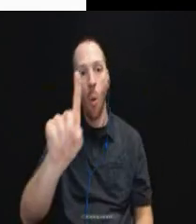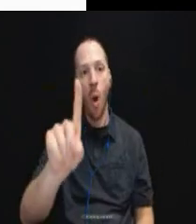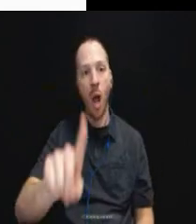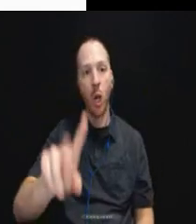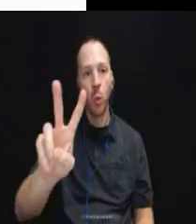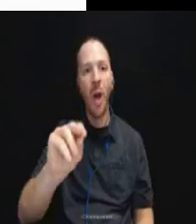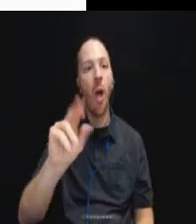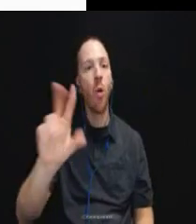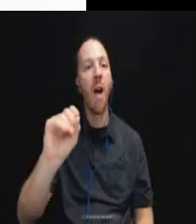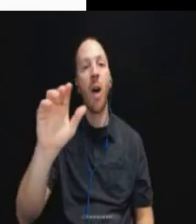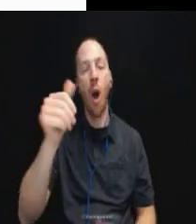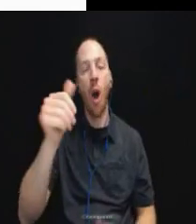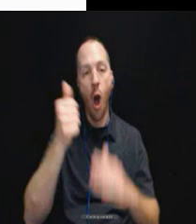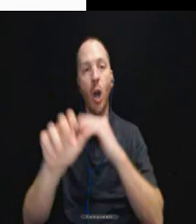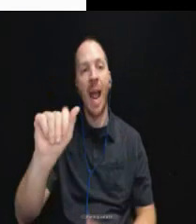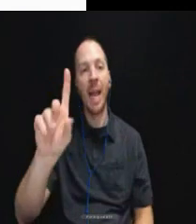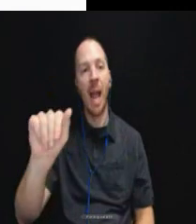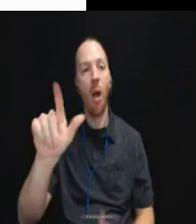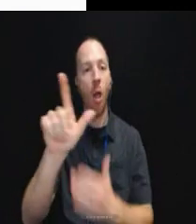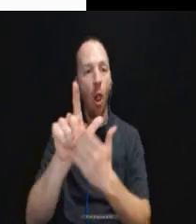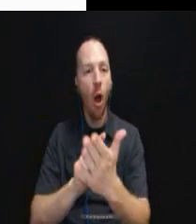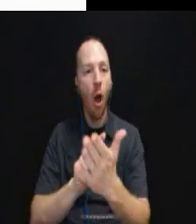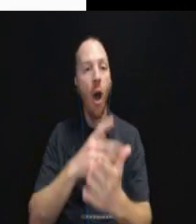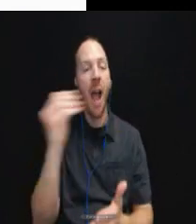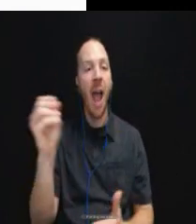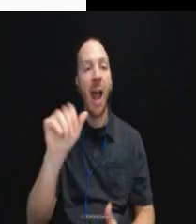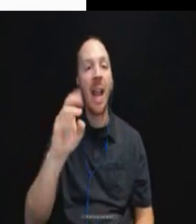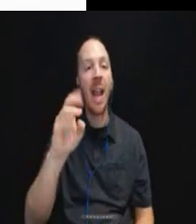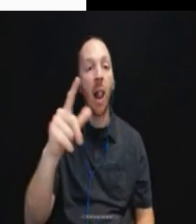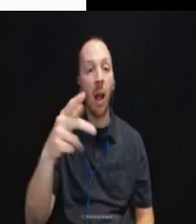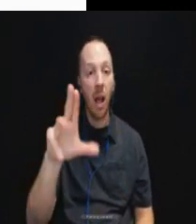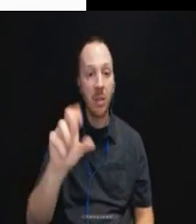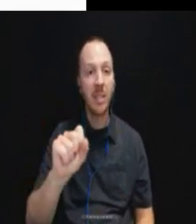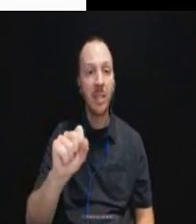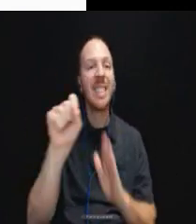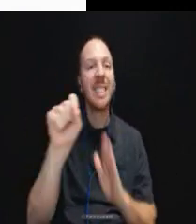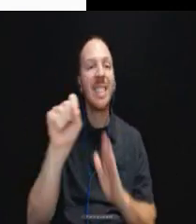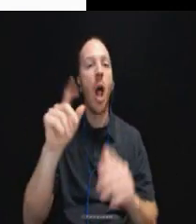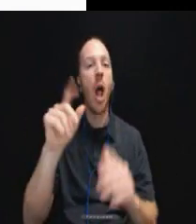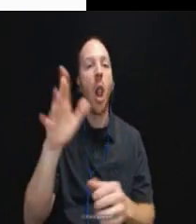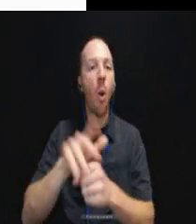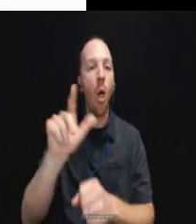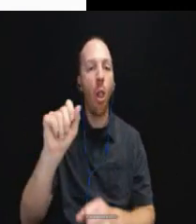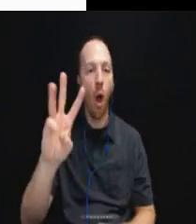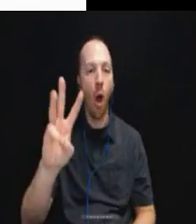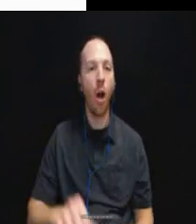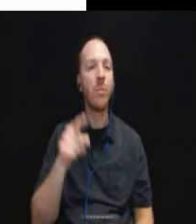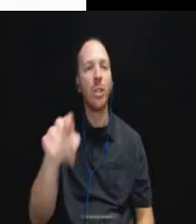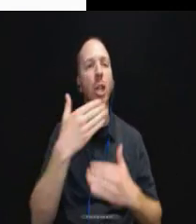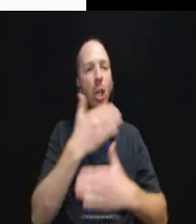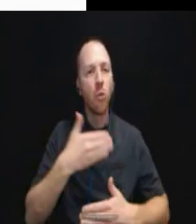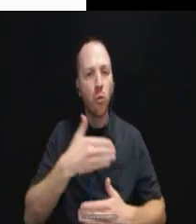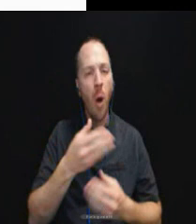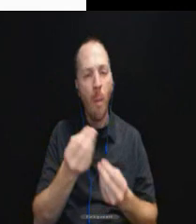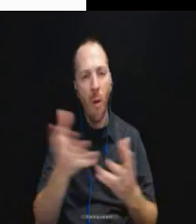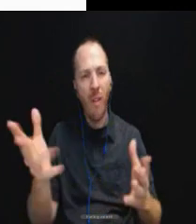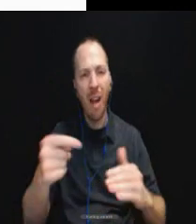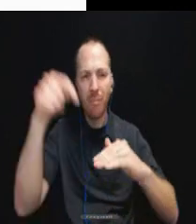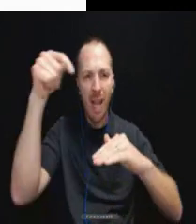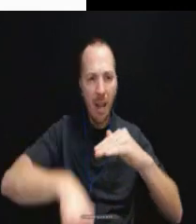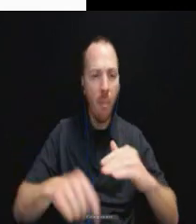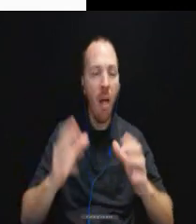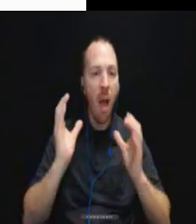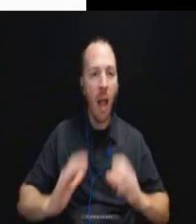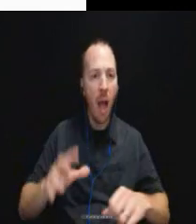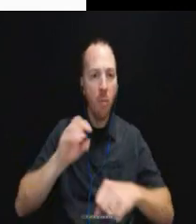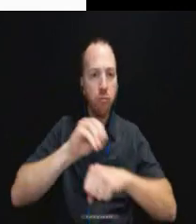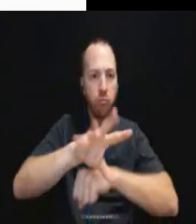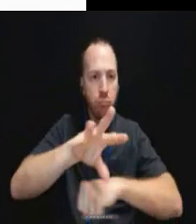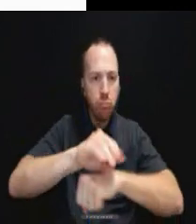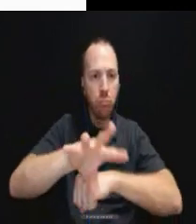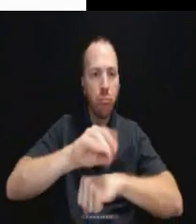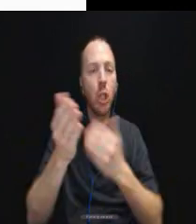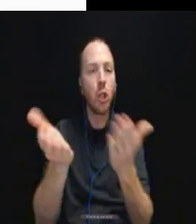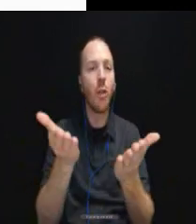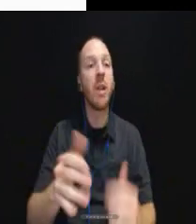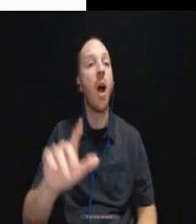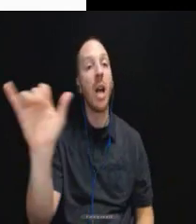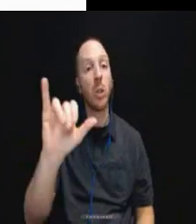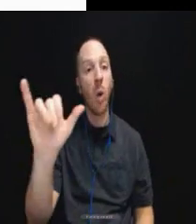and analogous state and local law as well as direct advocacy services in administrative